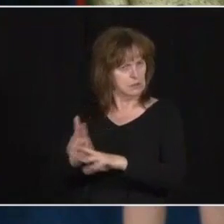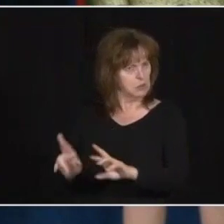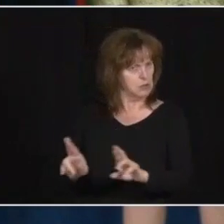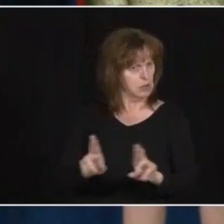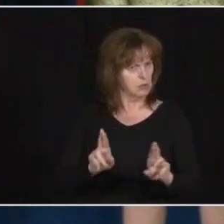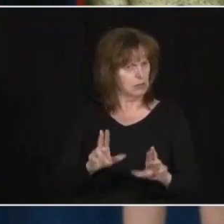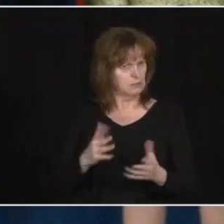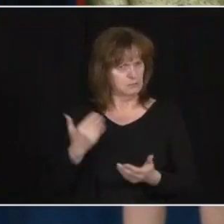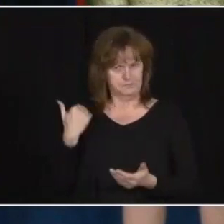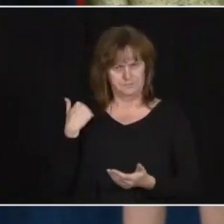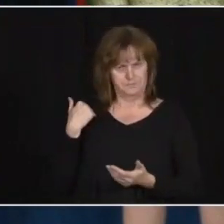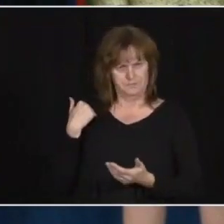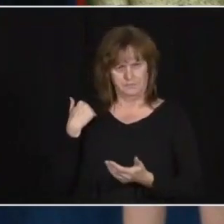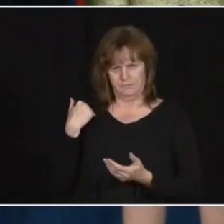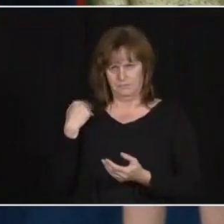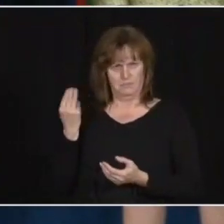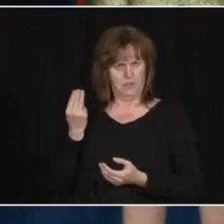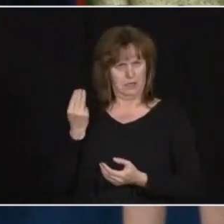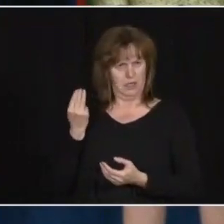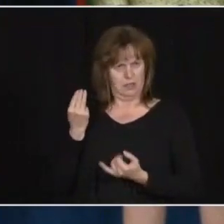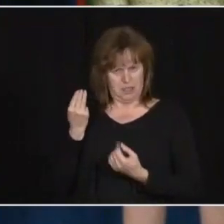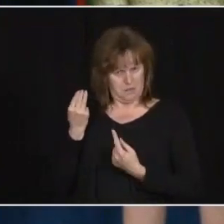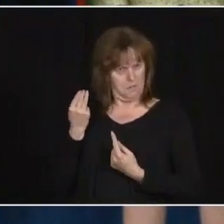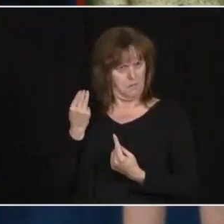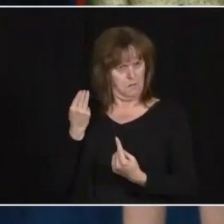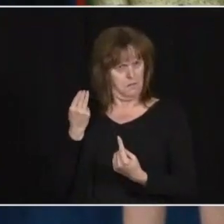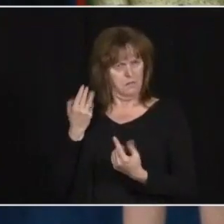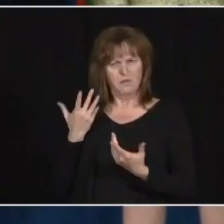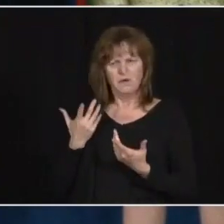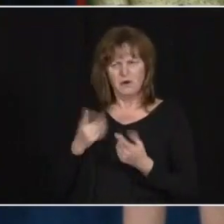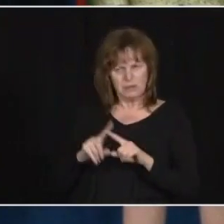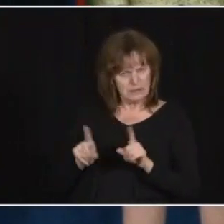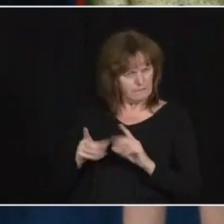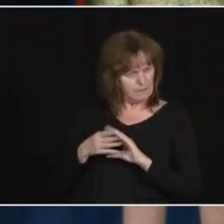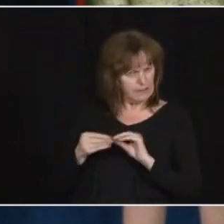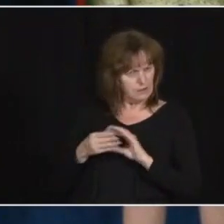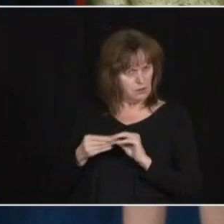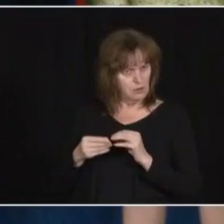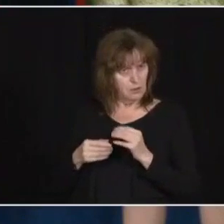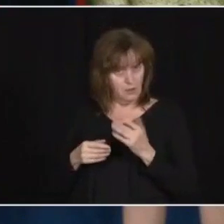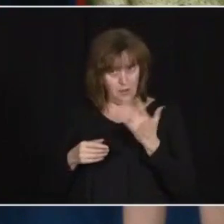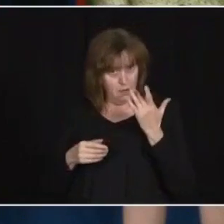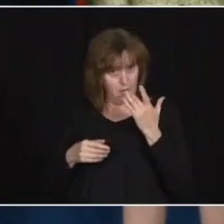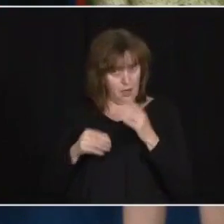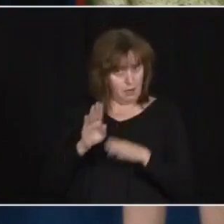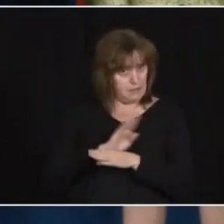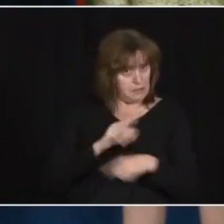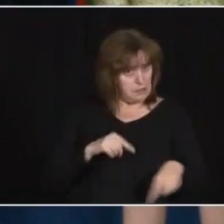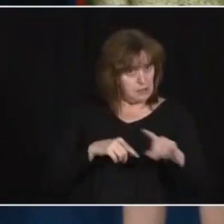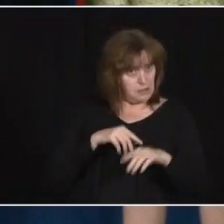Have you been hearing from businesses frustration, anger perhaps that Ontario did not provide enough details when you released